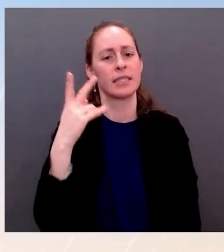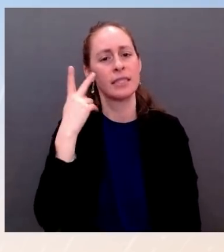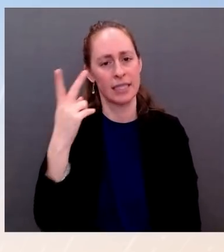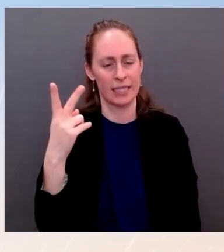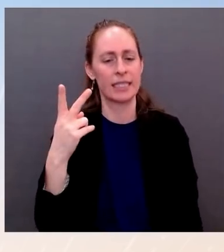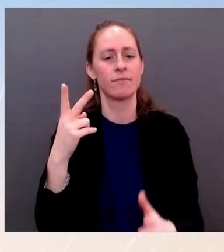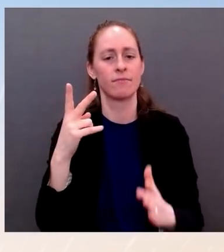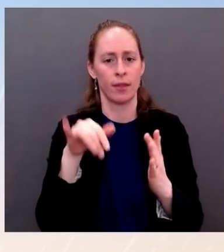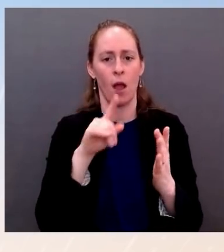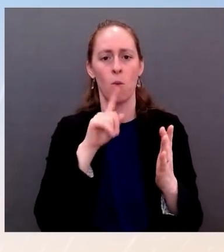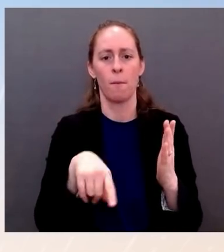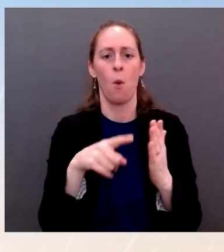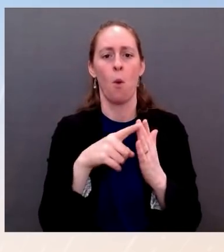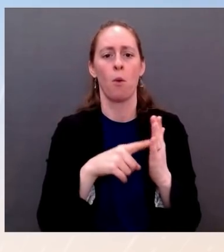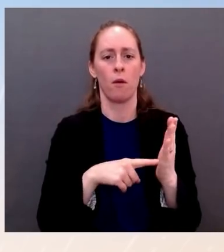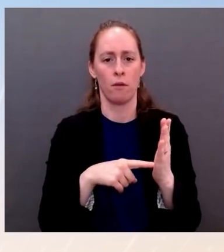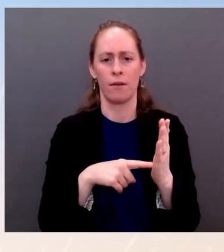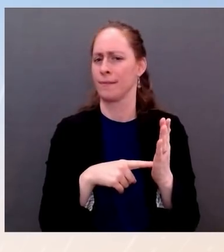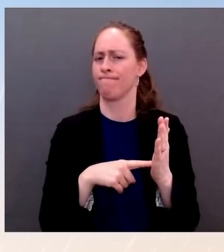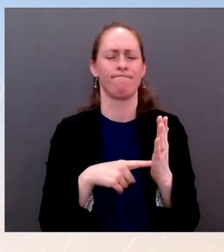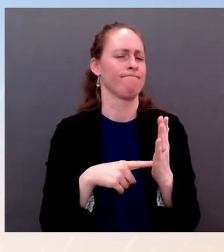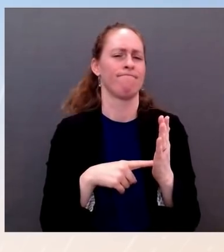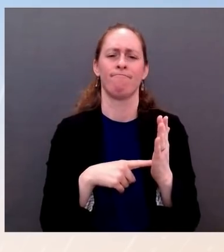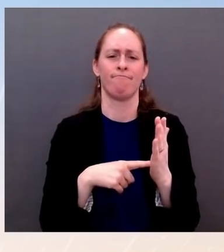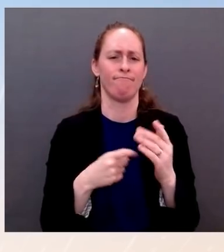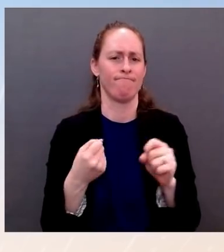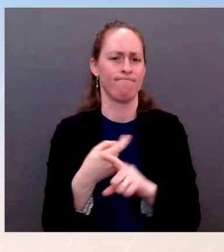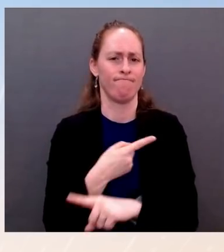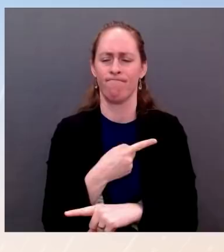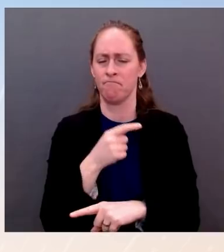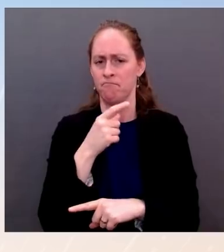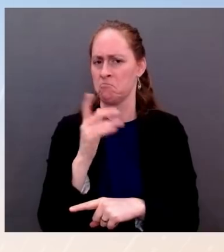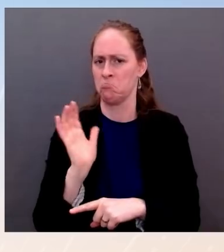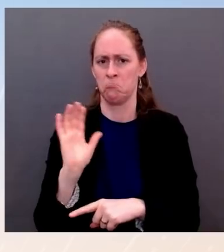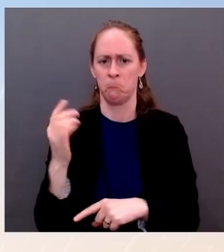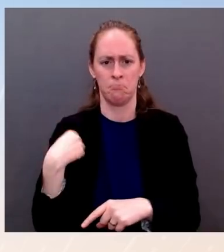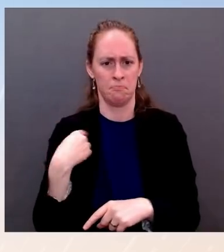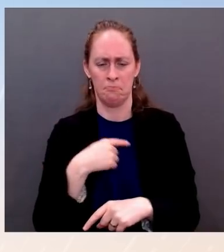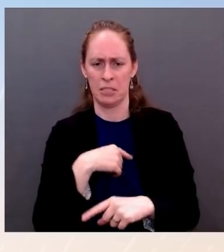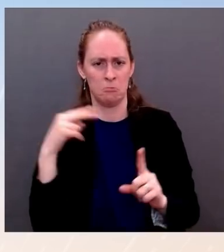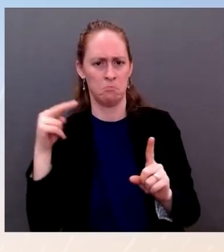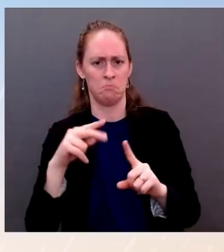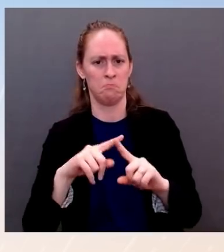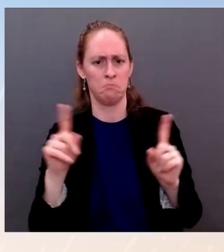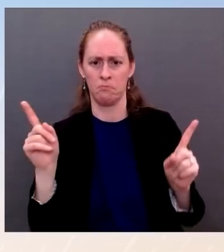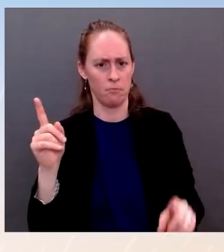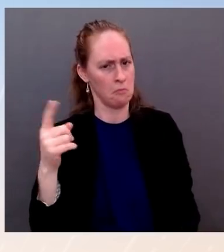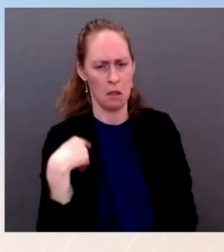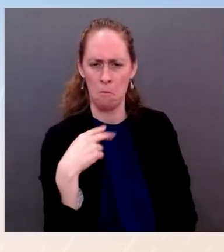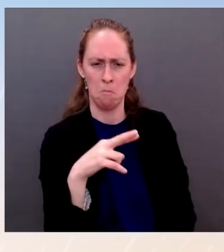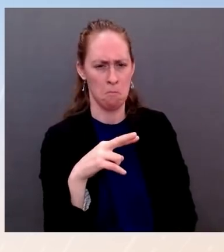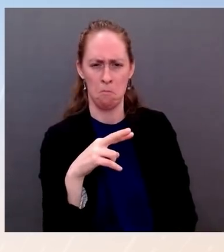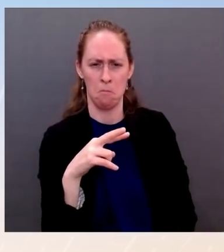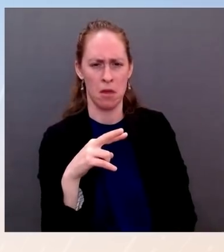he has made any kind of final decision -- or we don't know that he has made any final decision. And we have not communicated that to anybody.